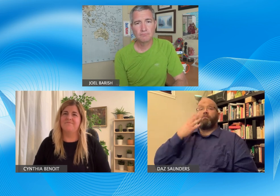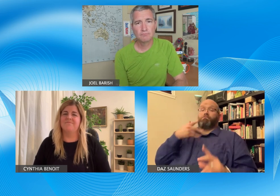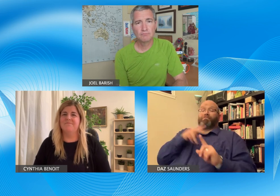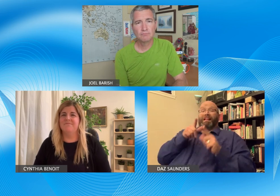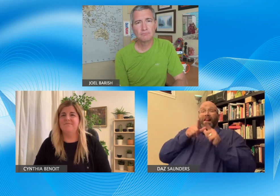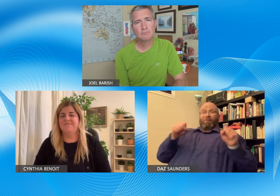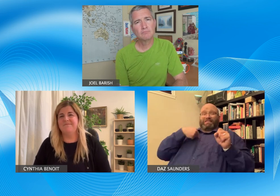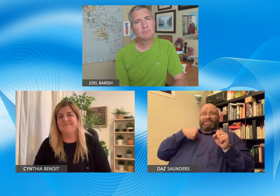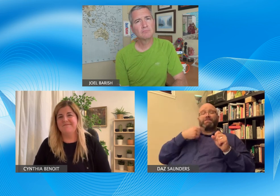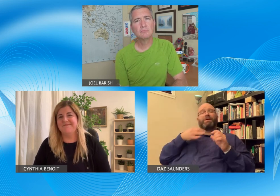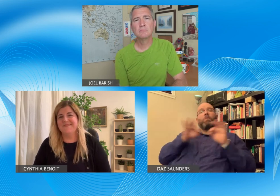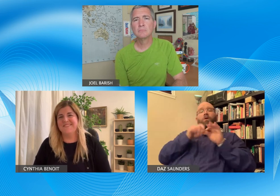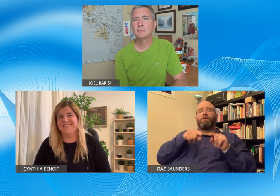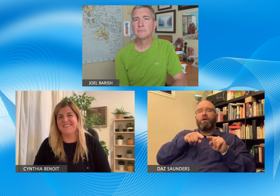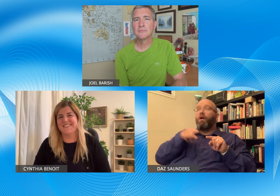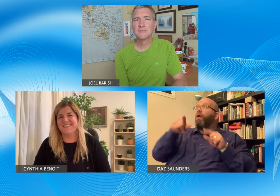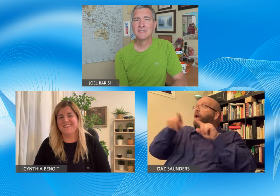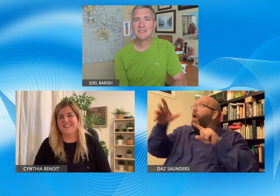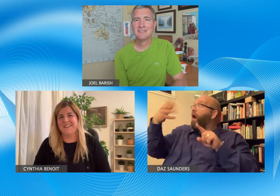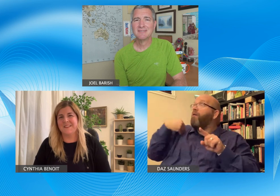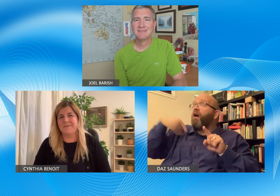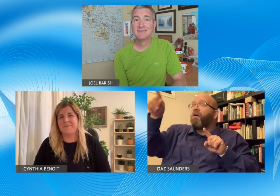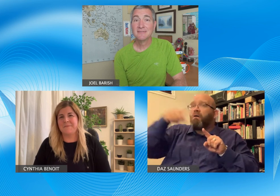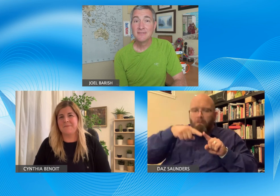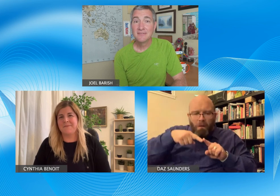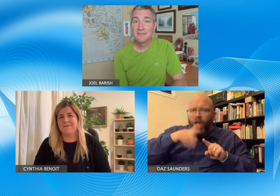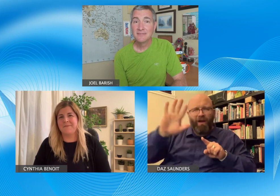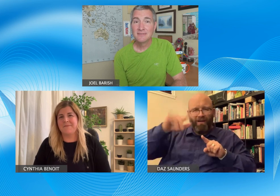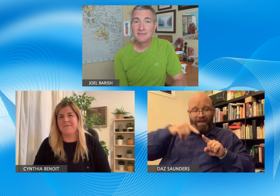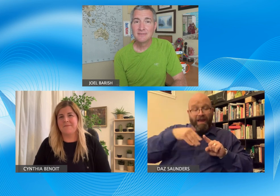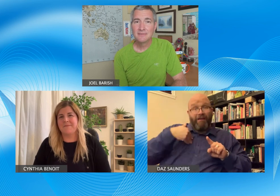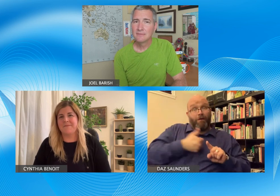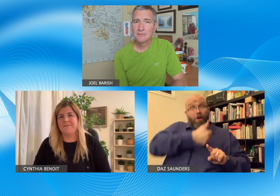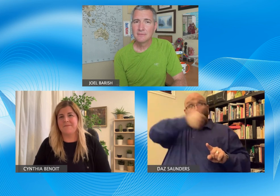From a linguistic angle, it’s fundamental to respect such differences.